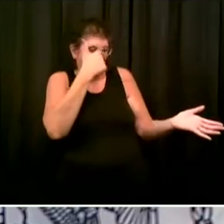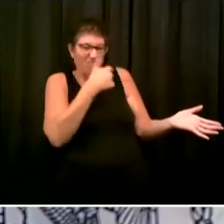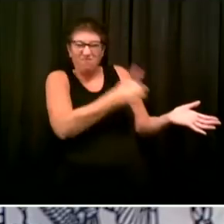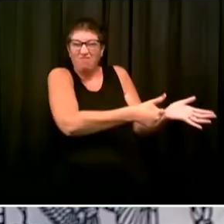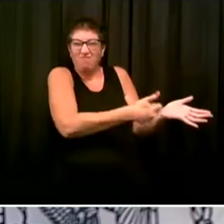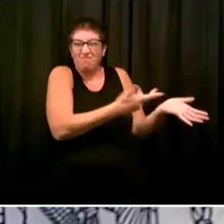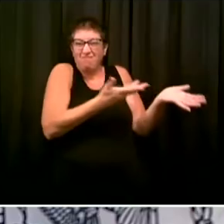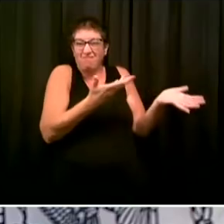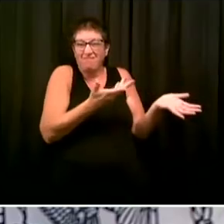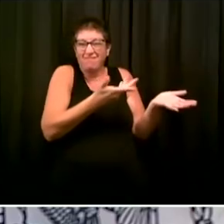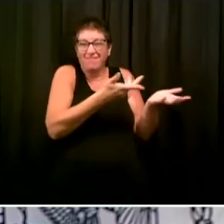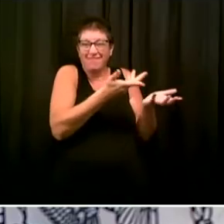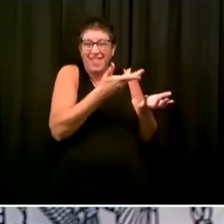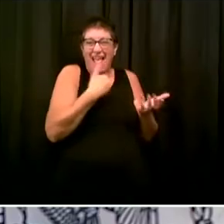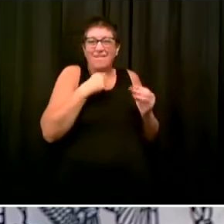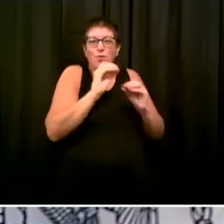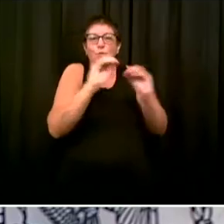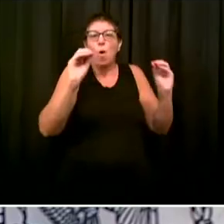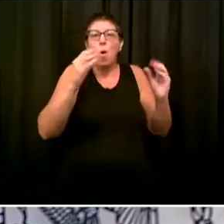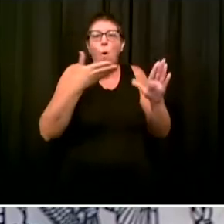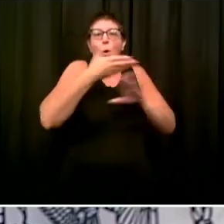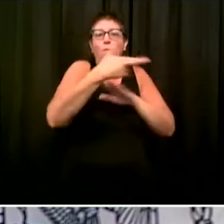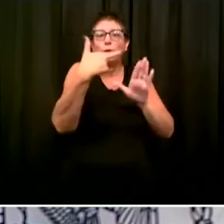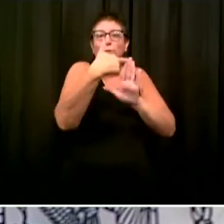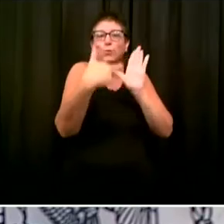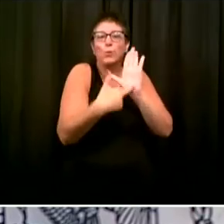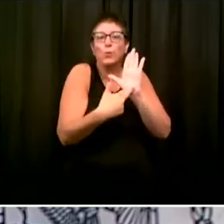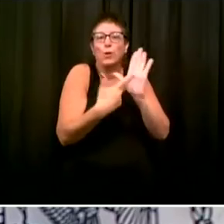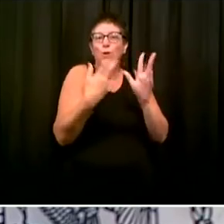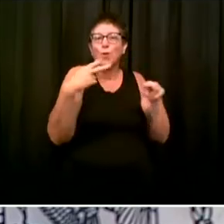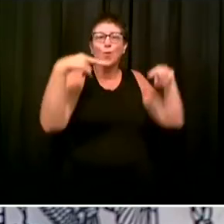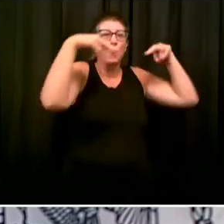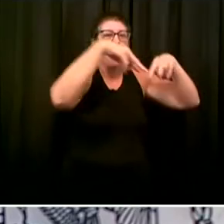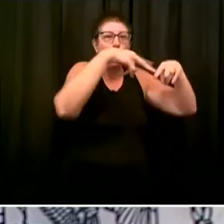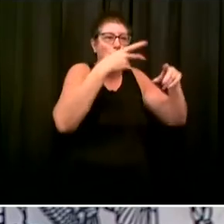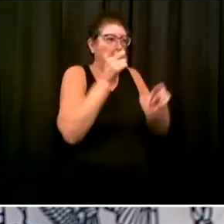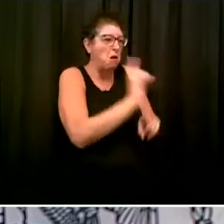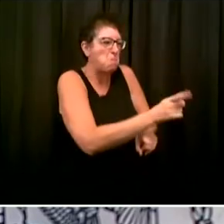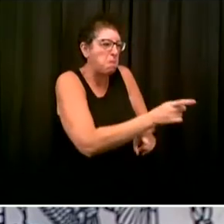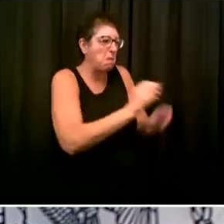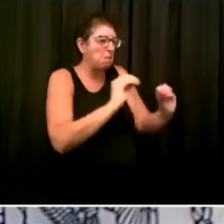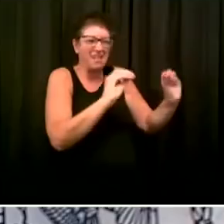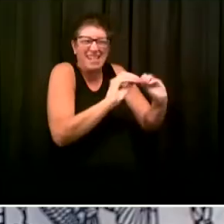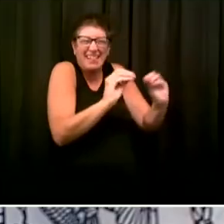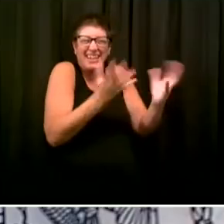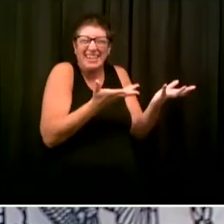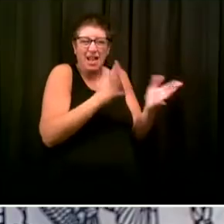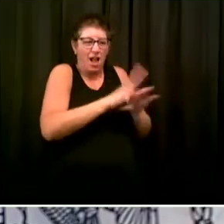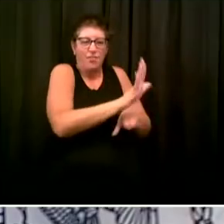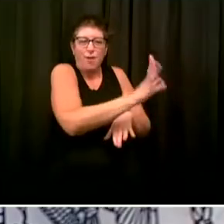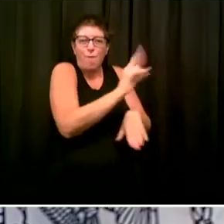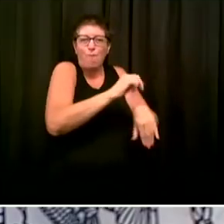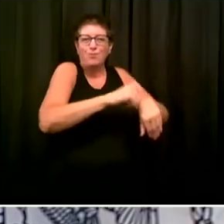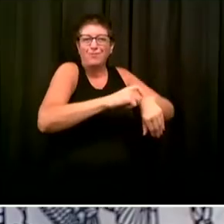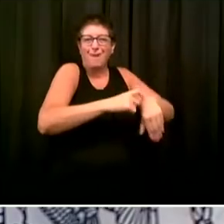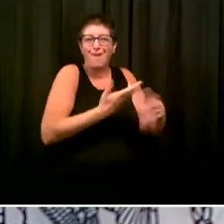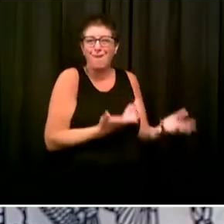RIGHT.